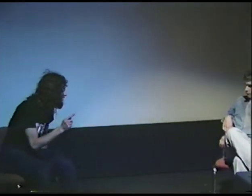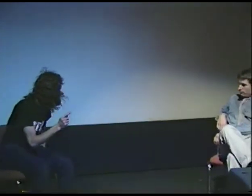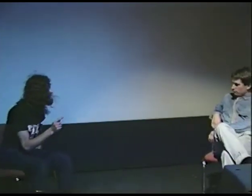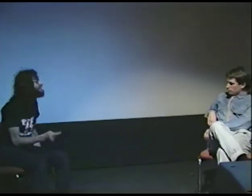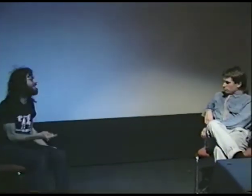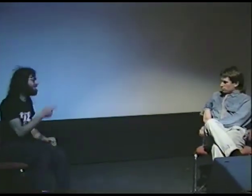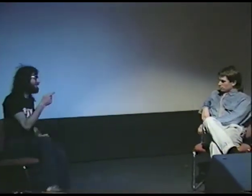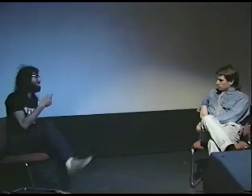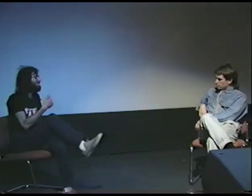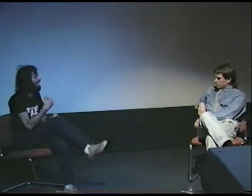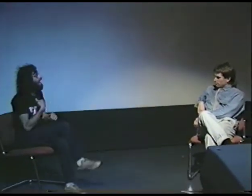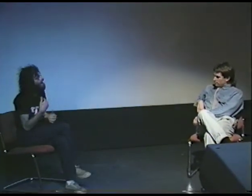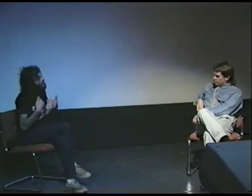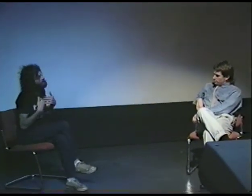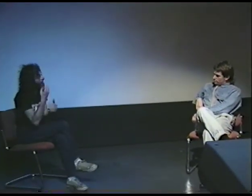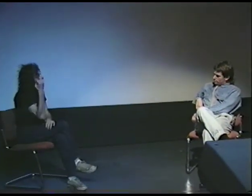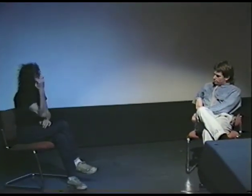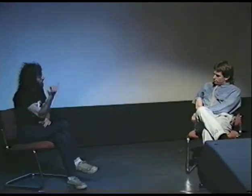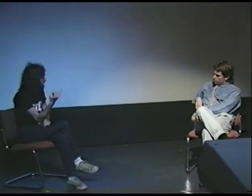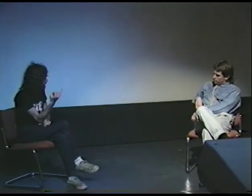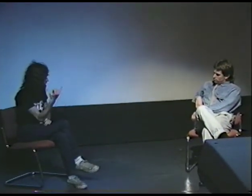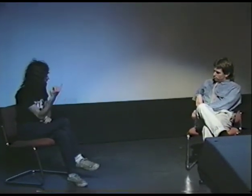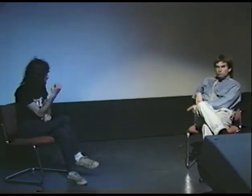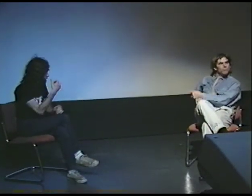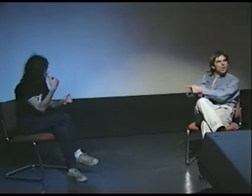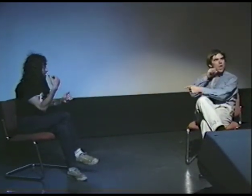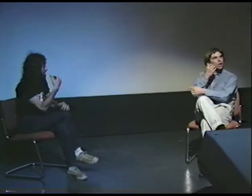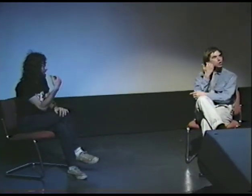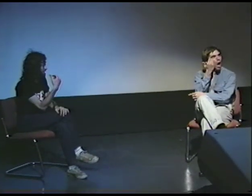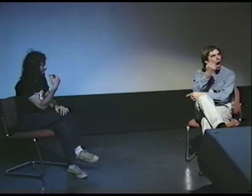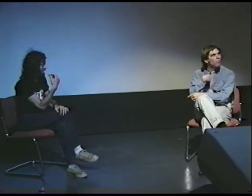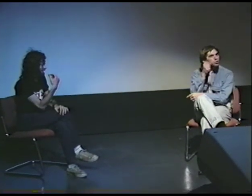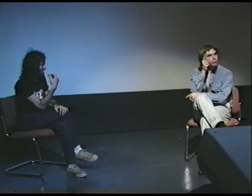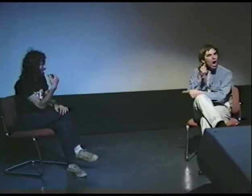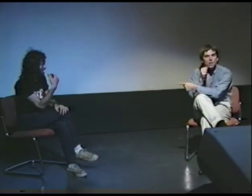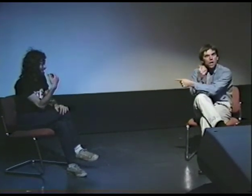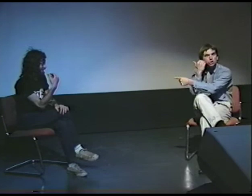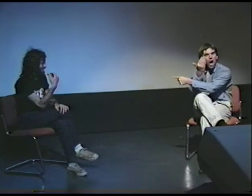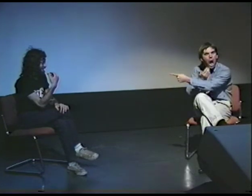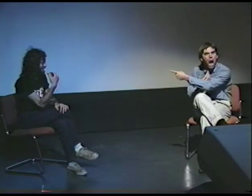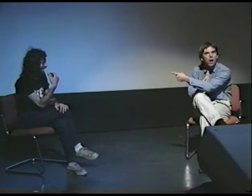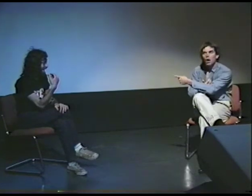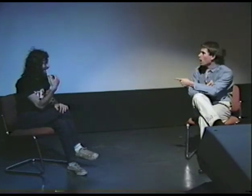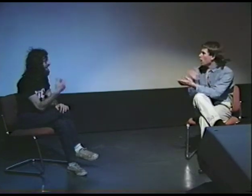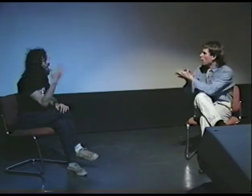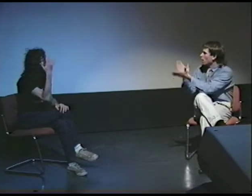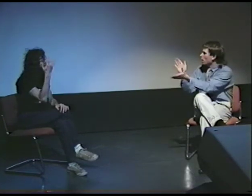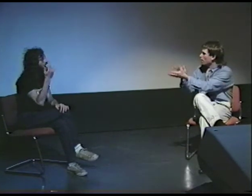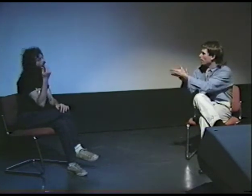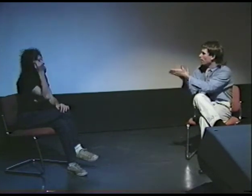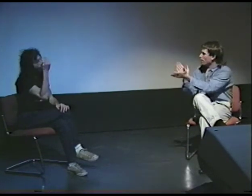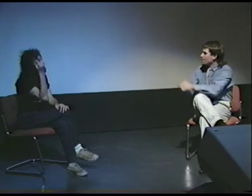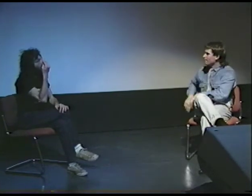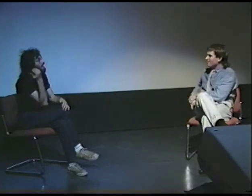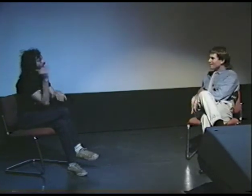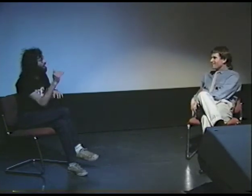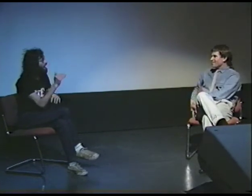OK, I have an idea. He's not shy. I'm surprised he's not being shy. Congratulations, Kenny.